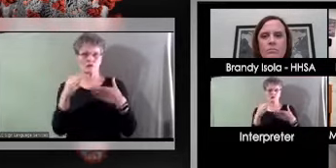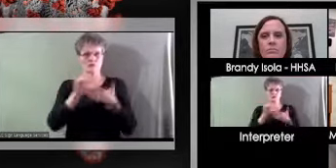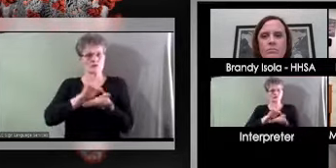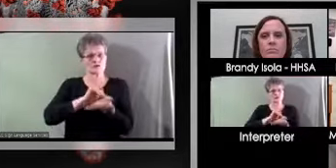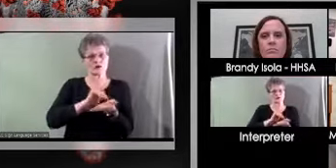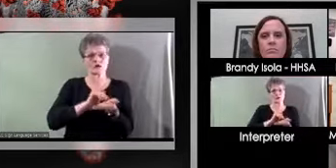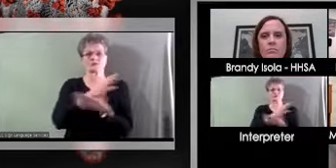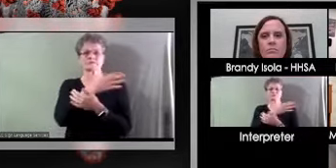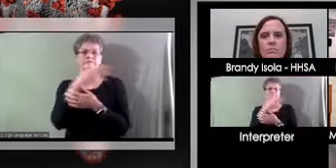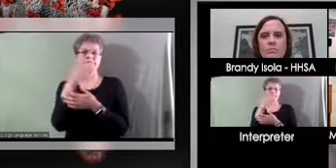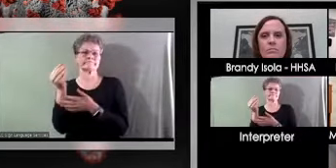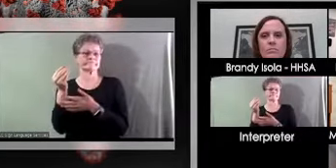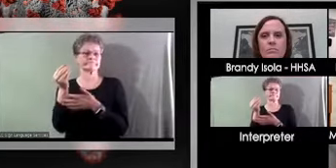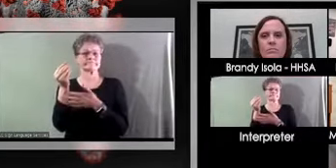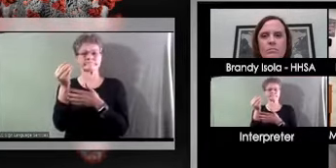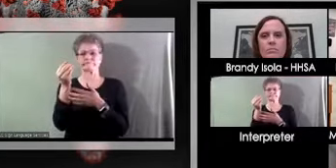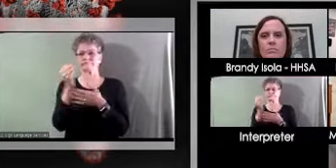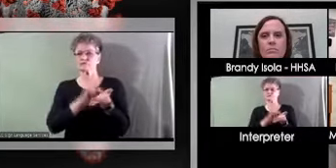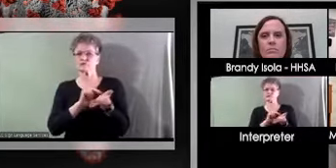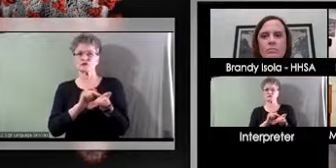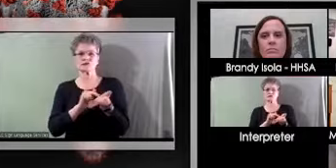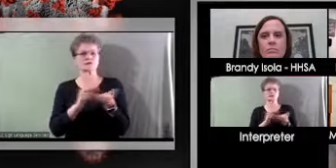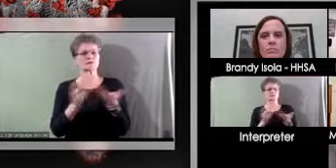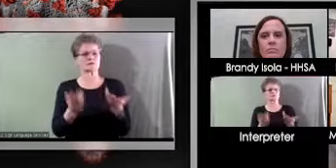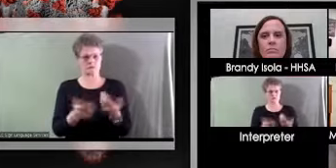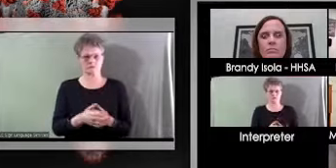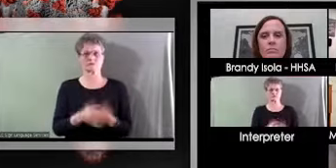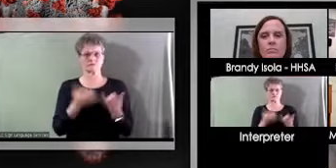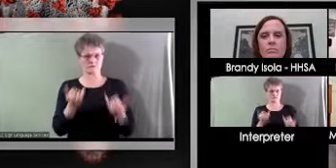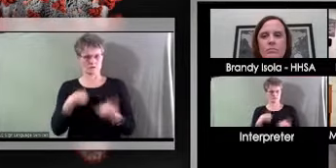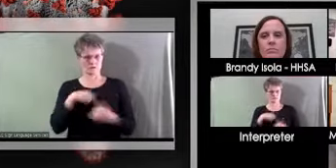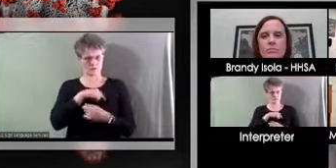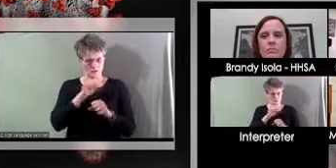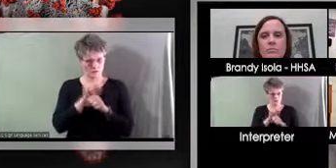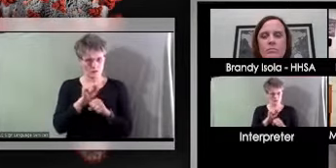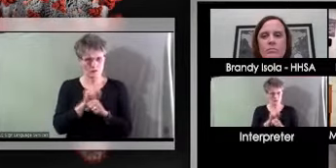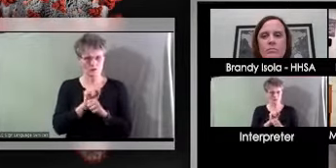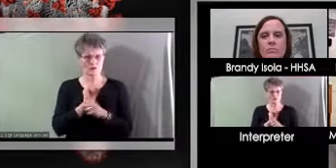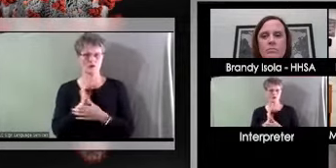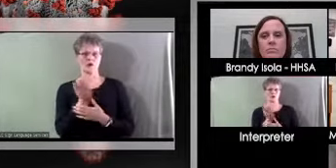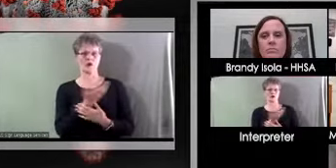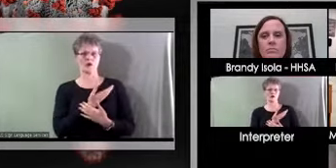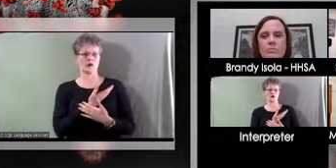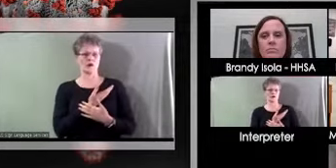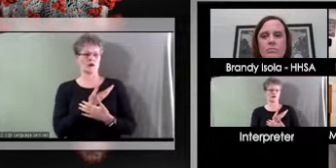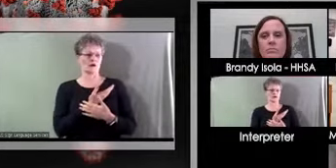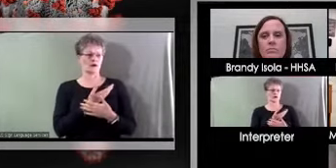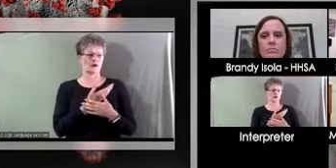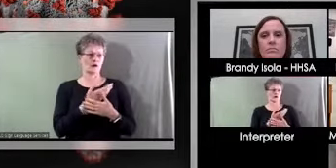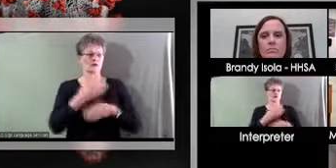year and now we're actually working on our inpatient process on where we're going to put patients and